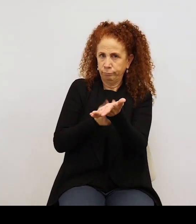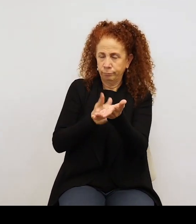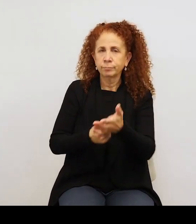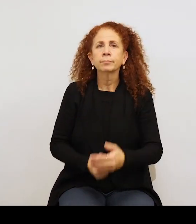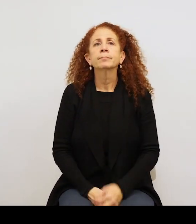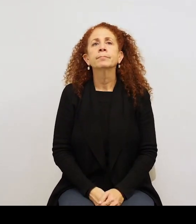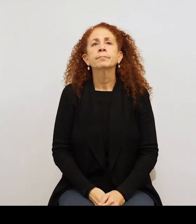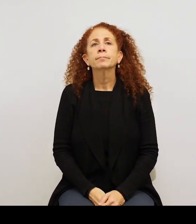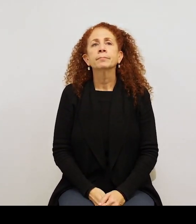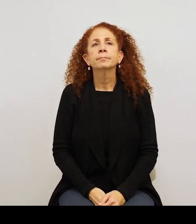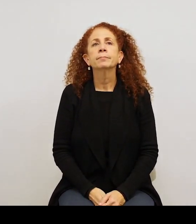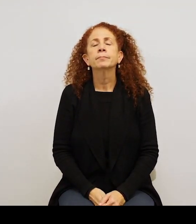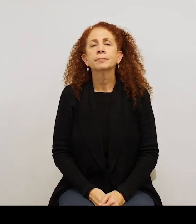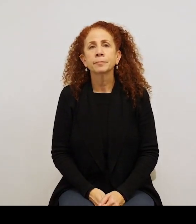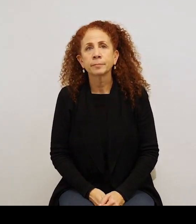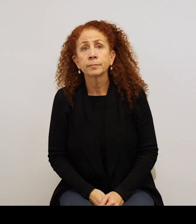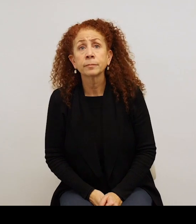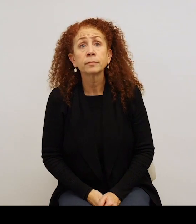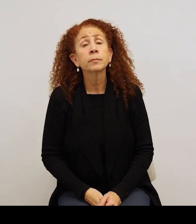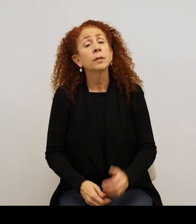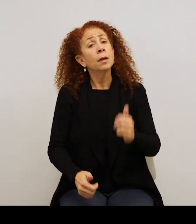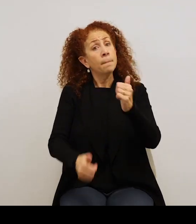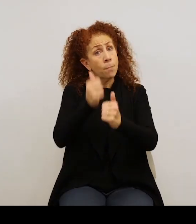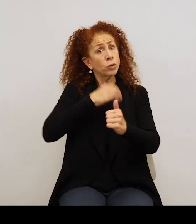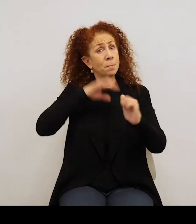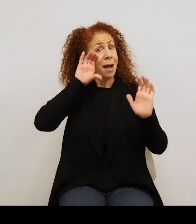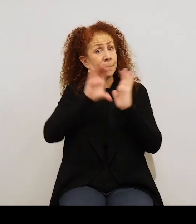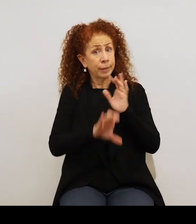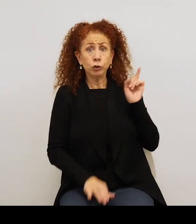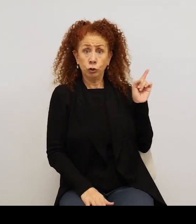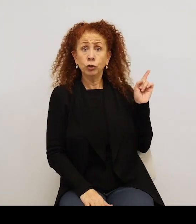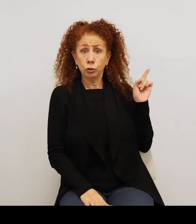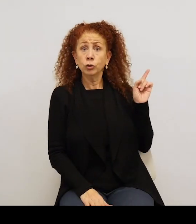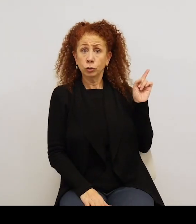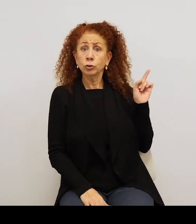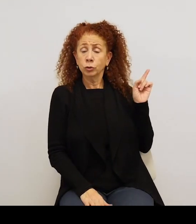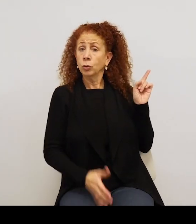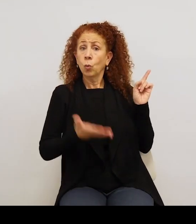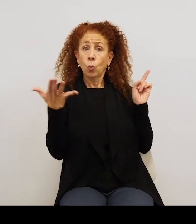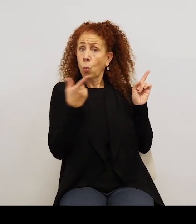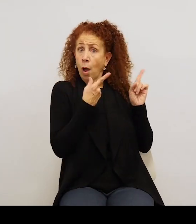And I should actually say that most of the images I'm going to show, they are taken